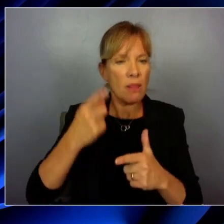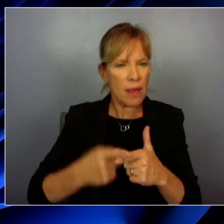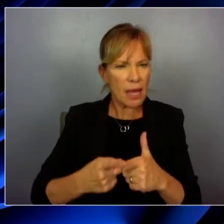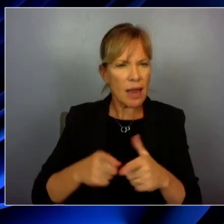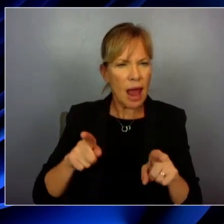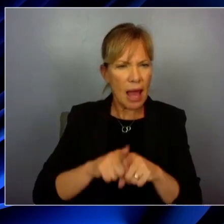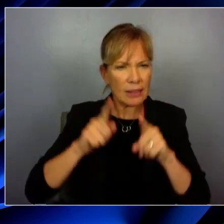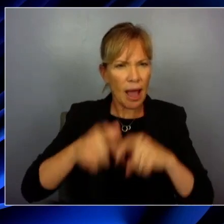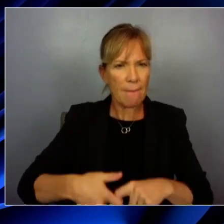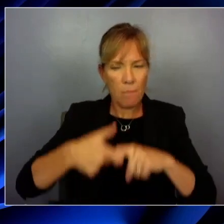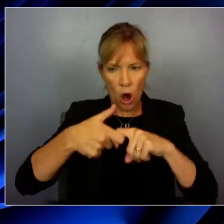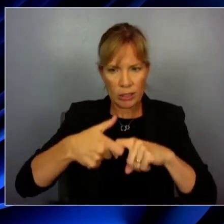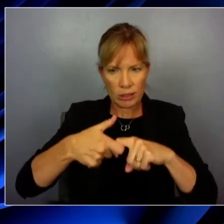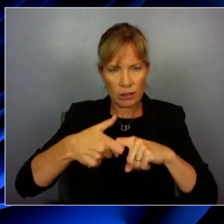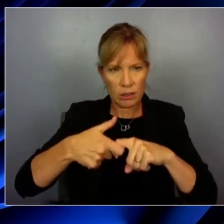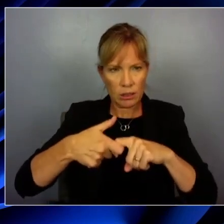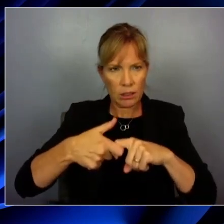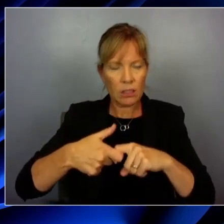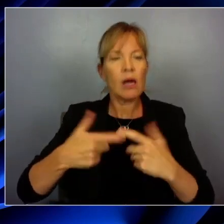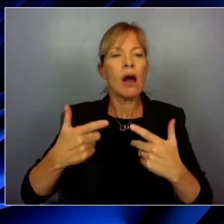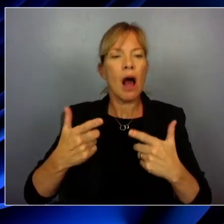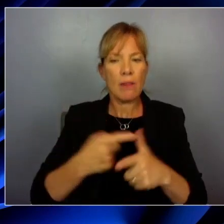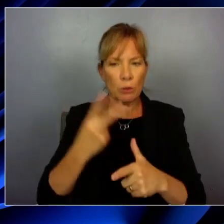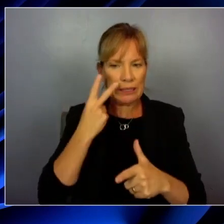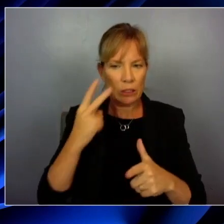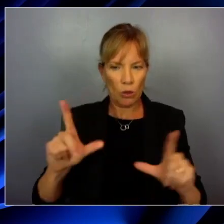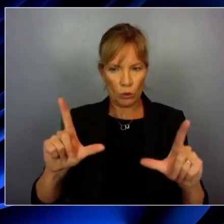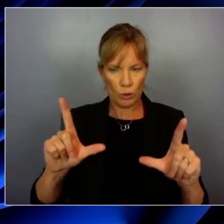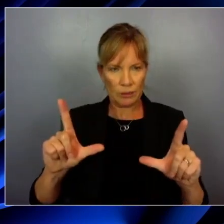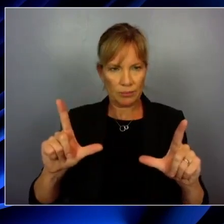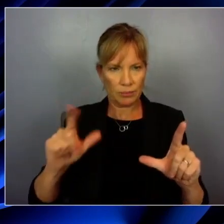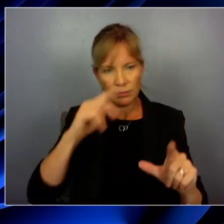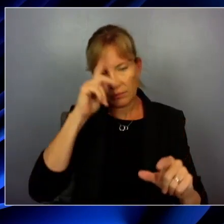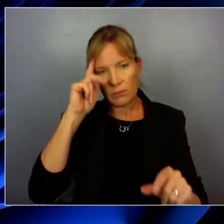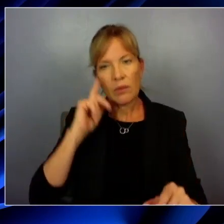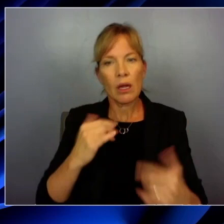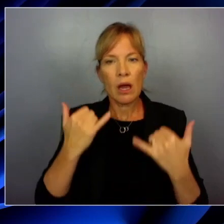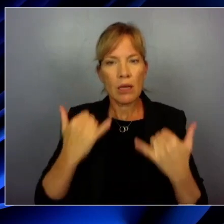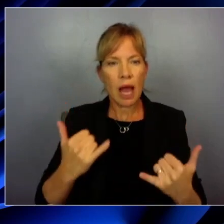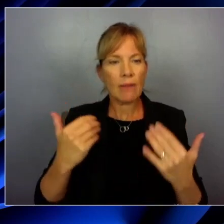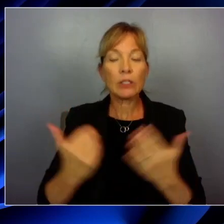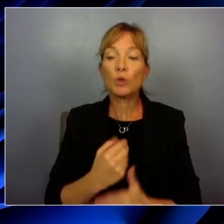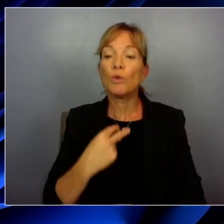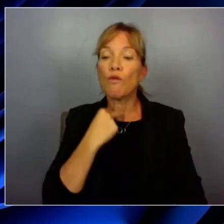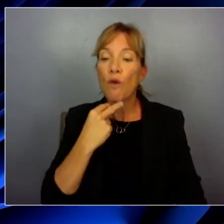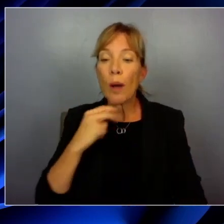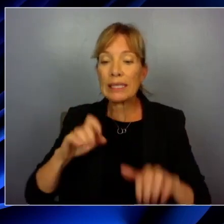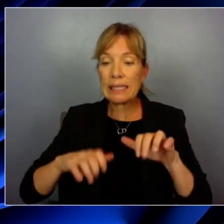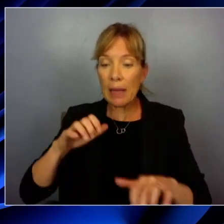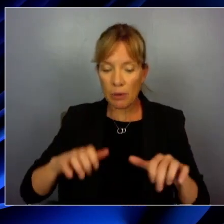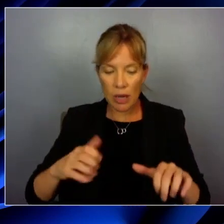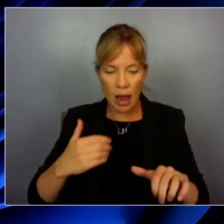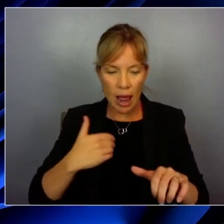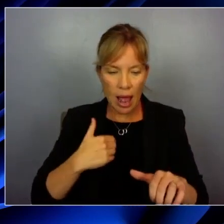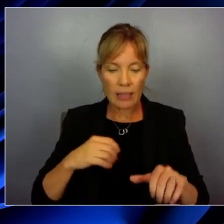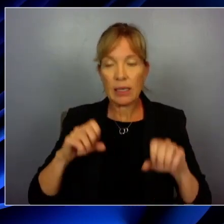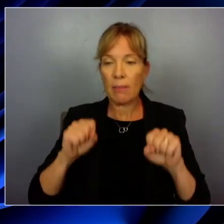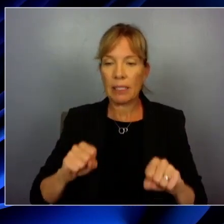it will all appear straight on the screen. Yeah, so now this new voice typing has the ability to auto punctuate so